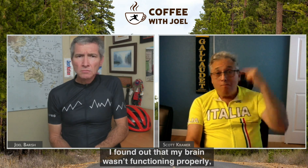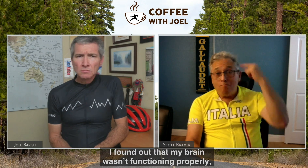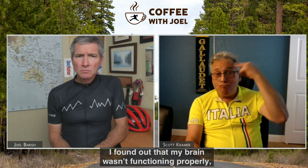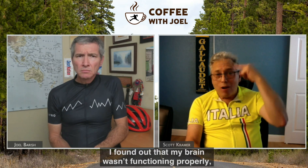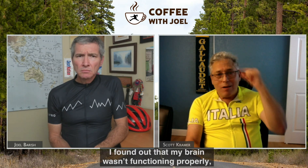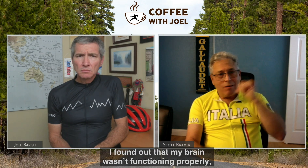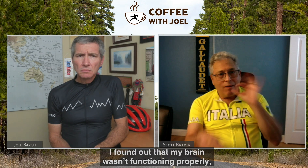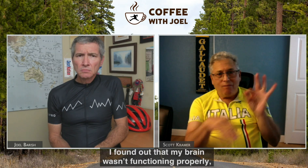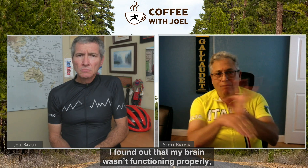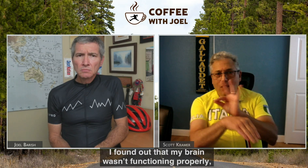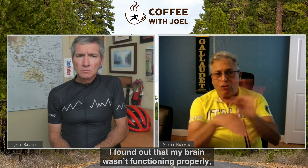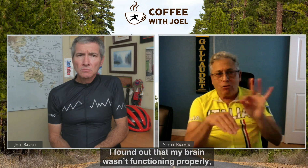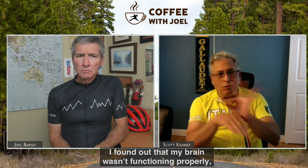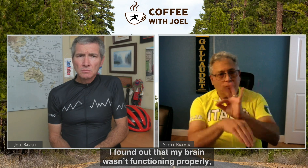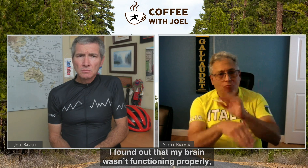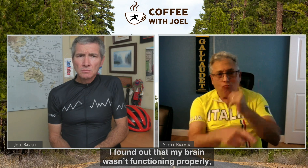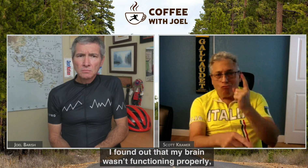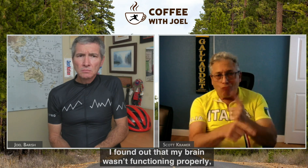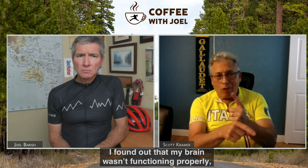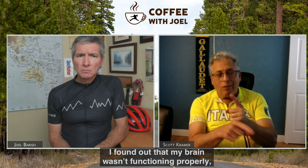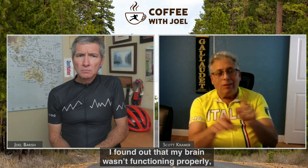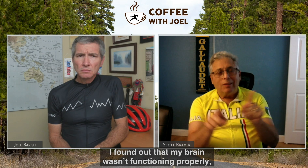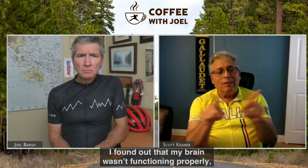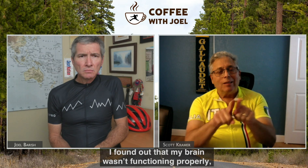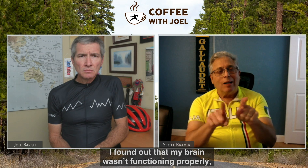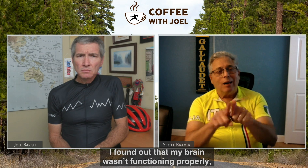I found out that my brain wasn’t functioning properly,